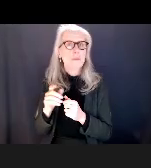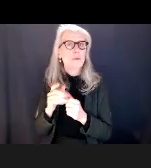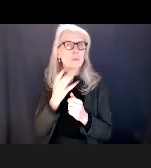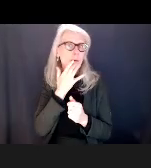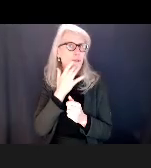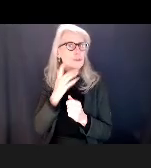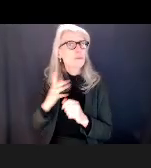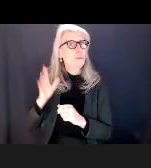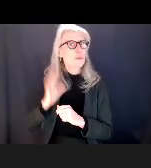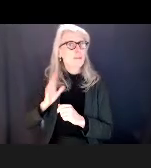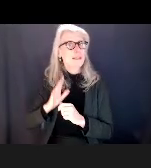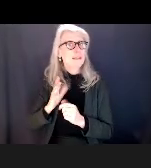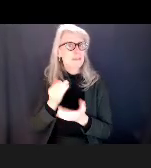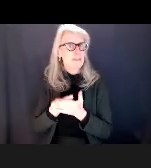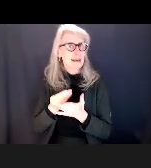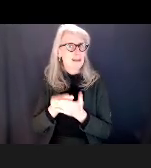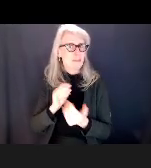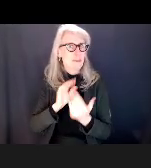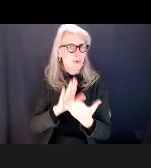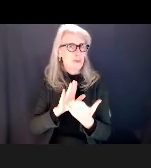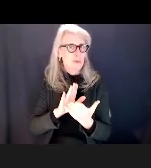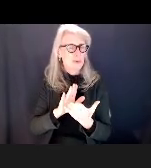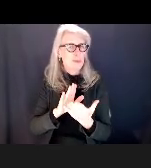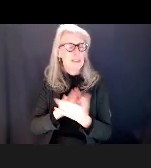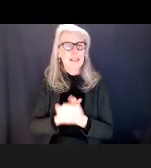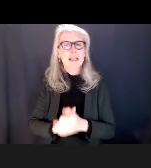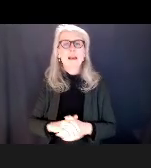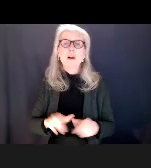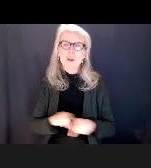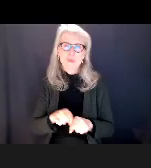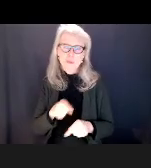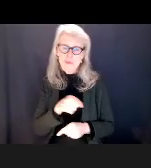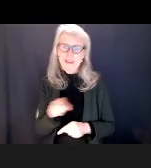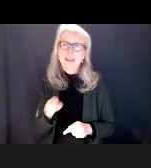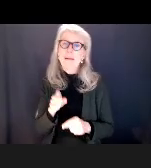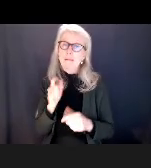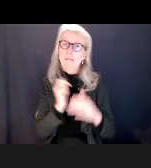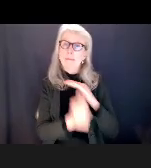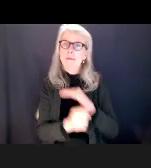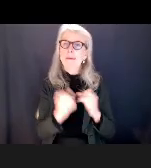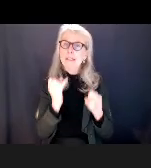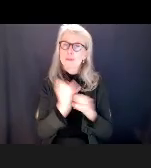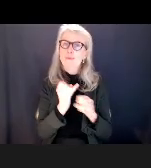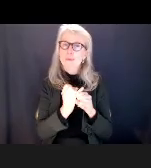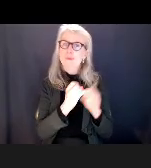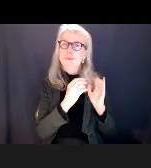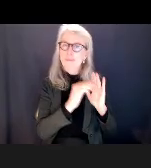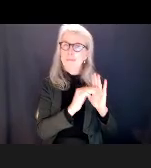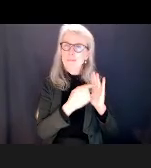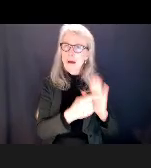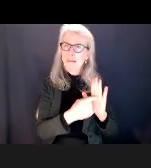as well as its own history linked to institutional models. Some of the staff we interviewed used to